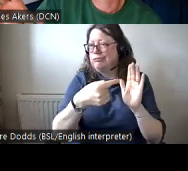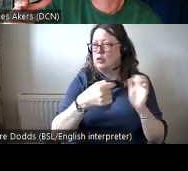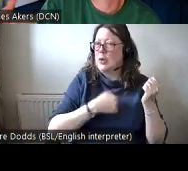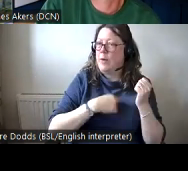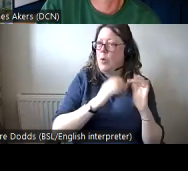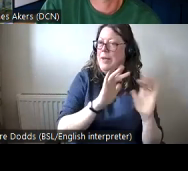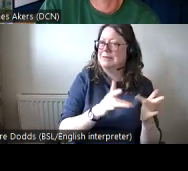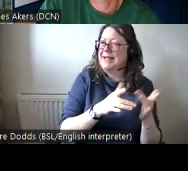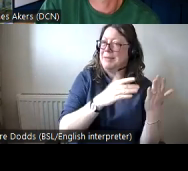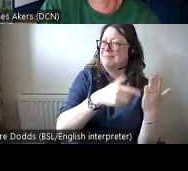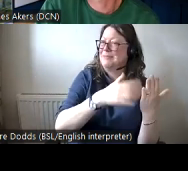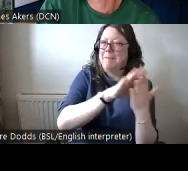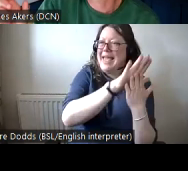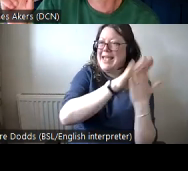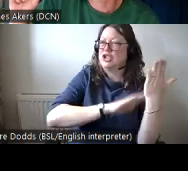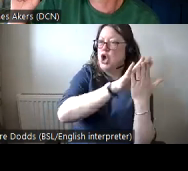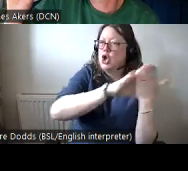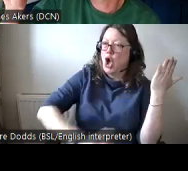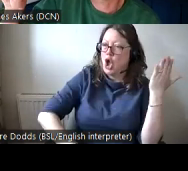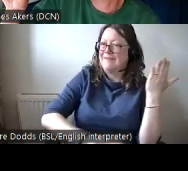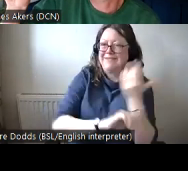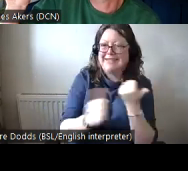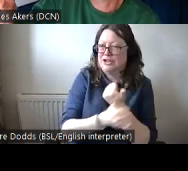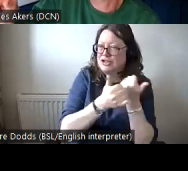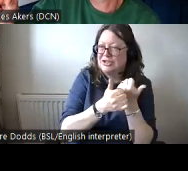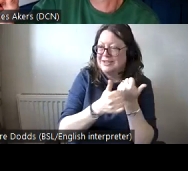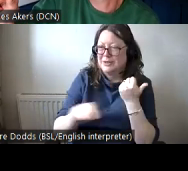That's something that we should do on this is actually redirect our event pages